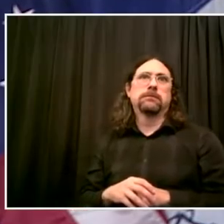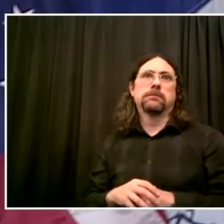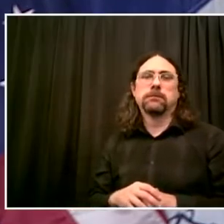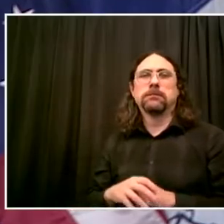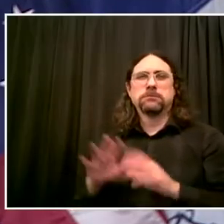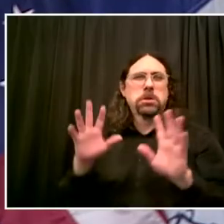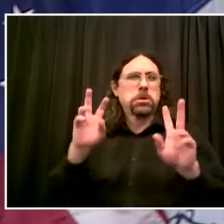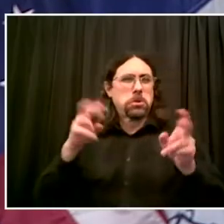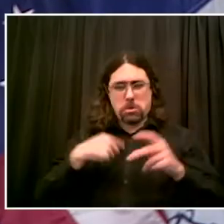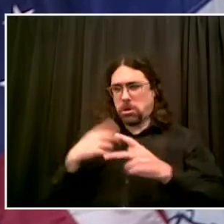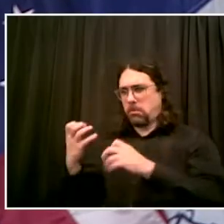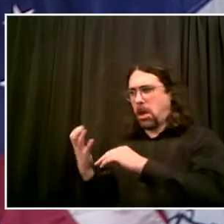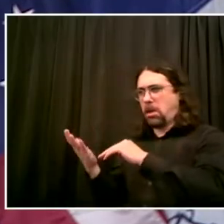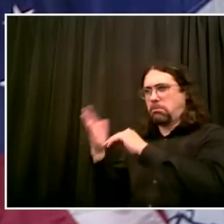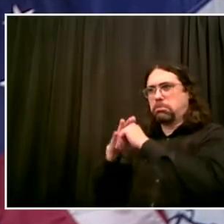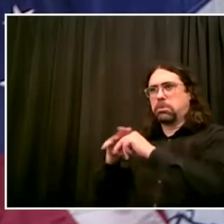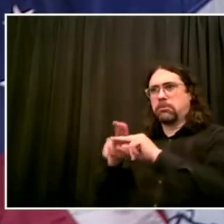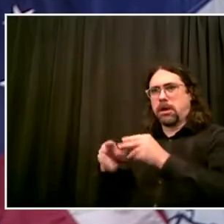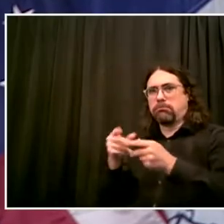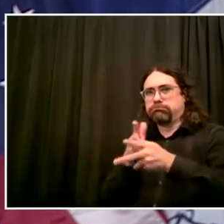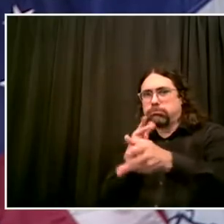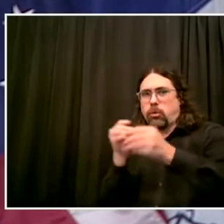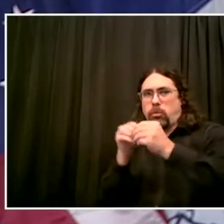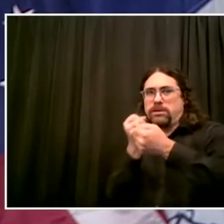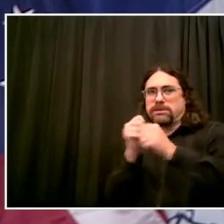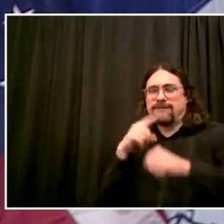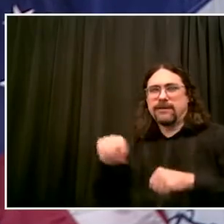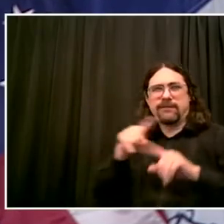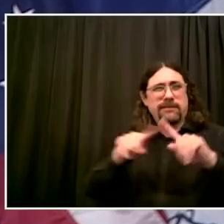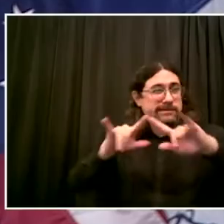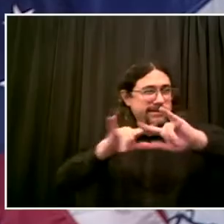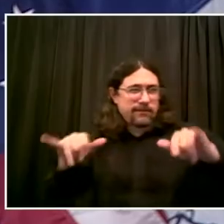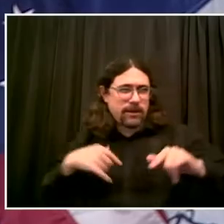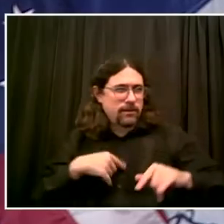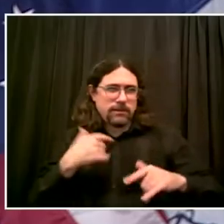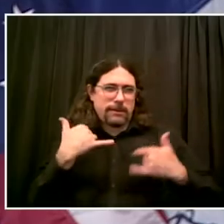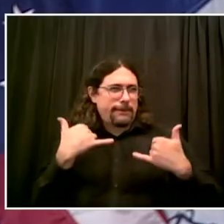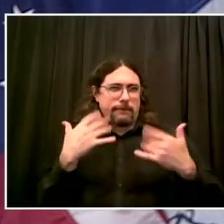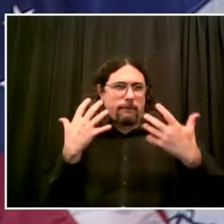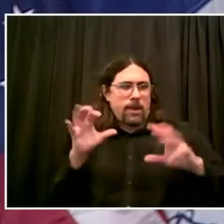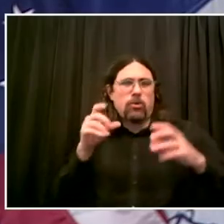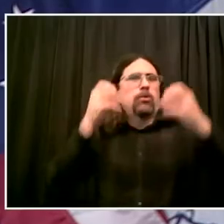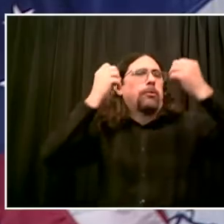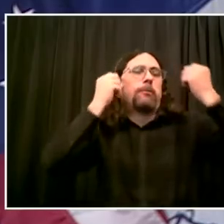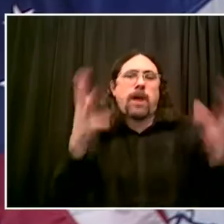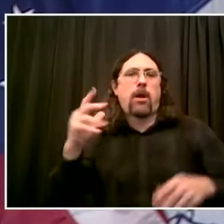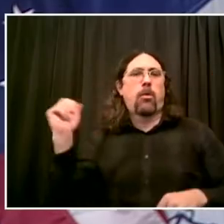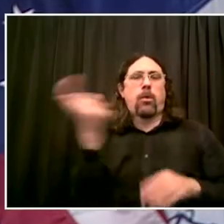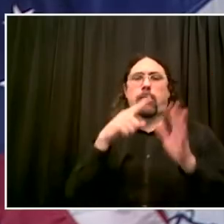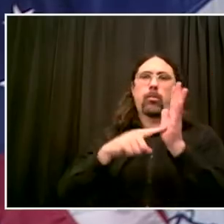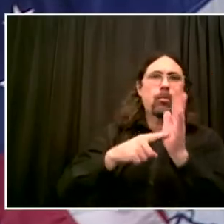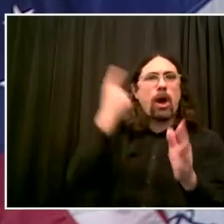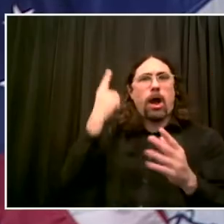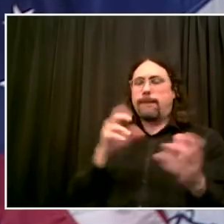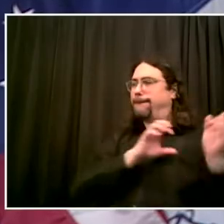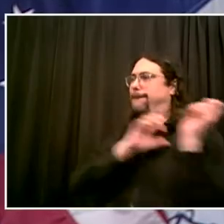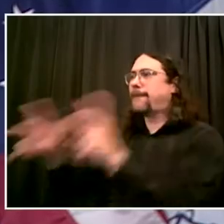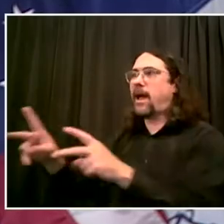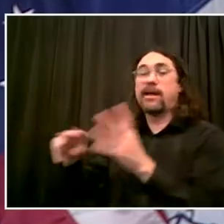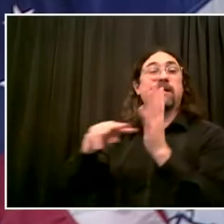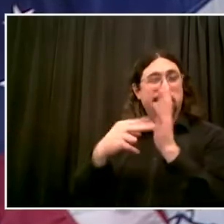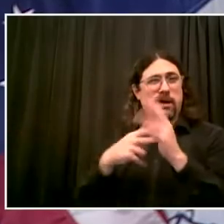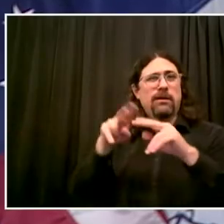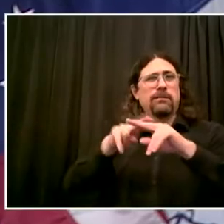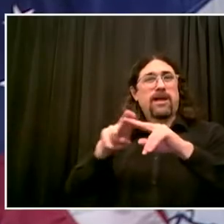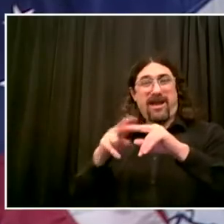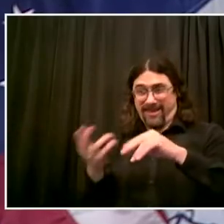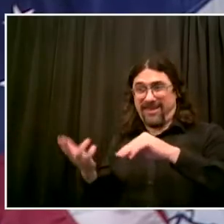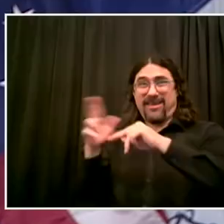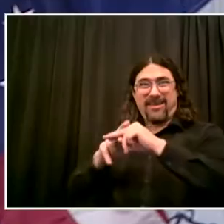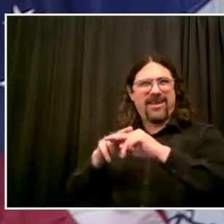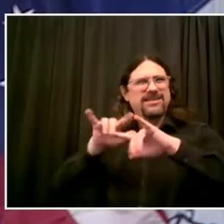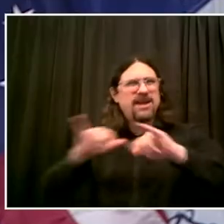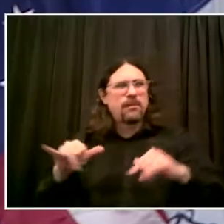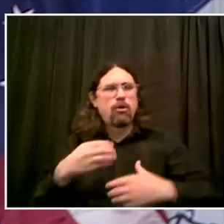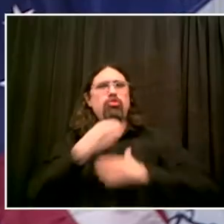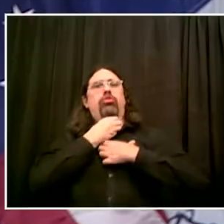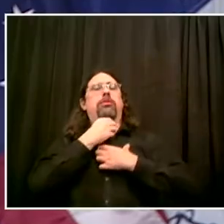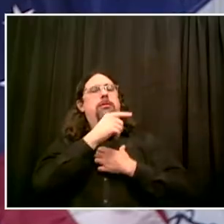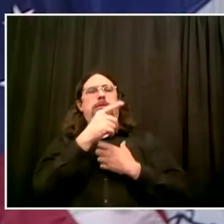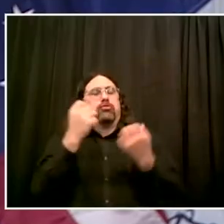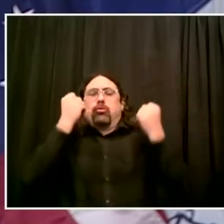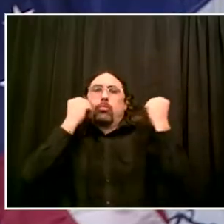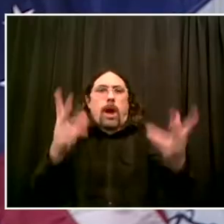IN TSA AND